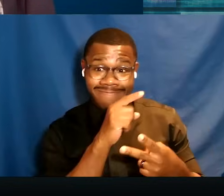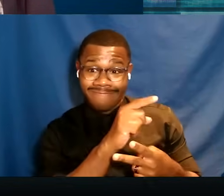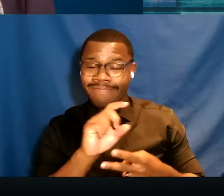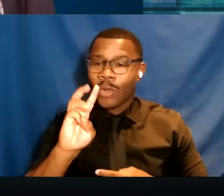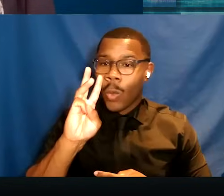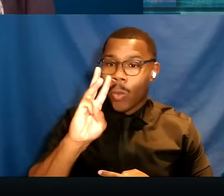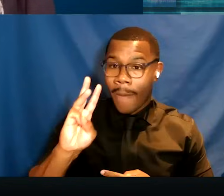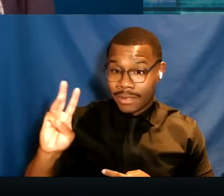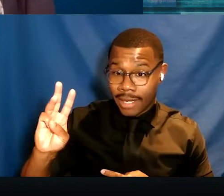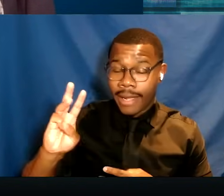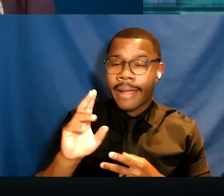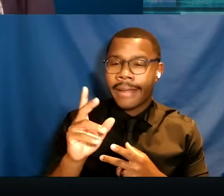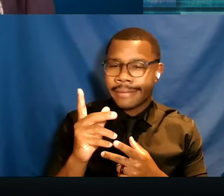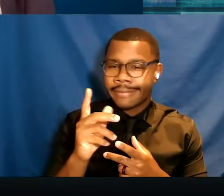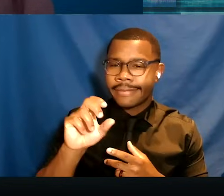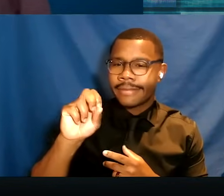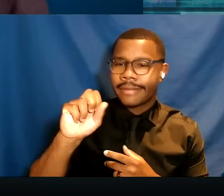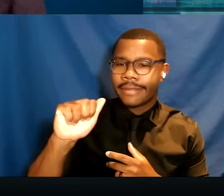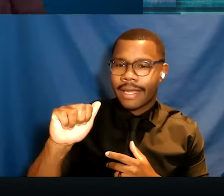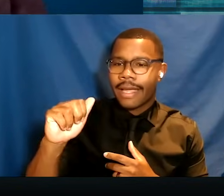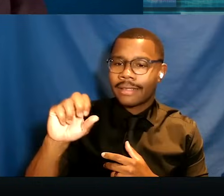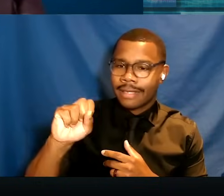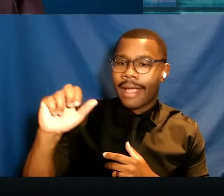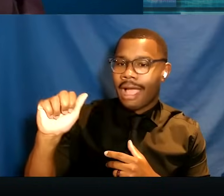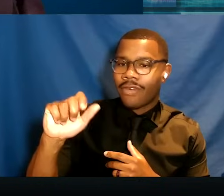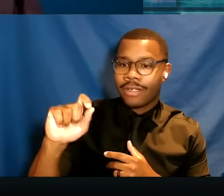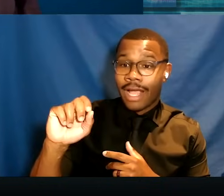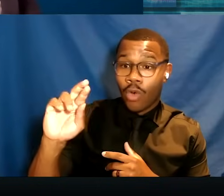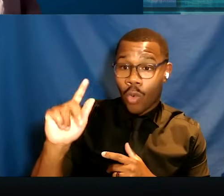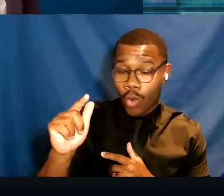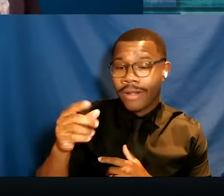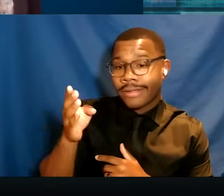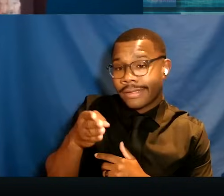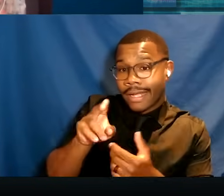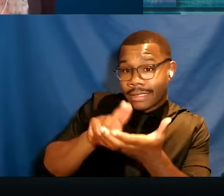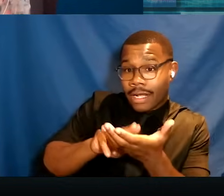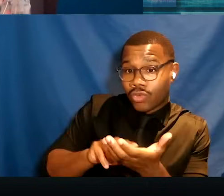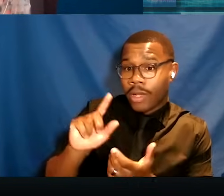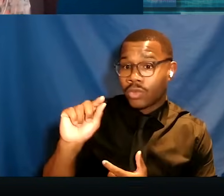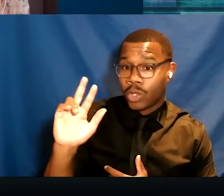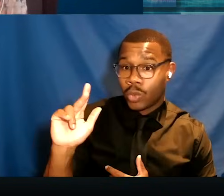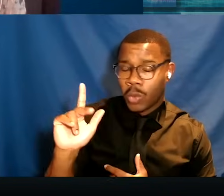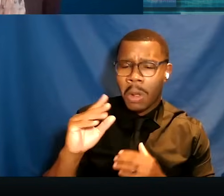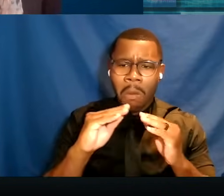at sagaftra.org/contracts2023 where you can find all the detailed information about every aspect of this agreement.